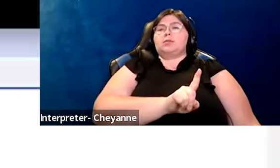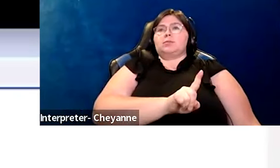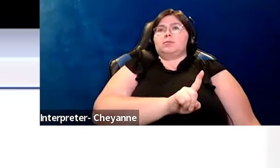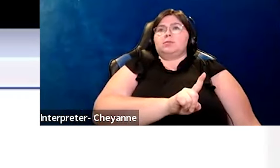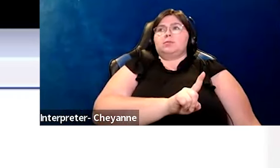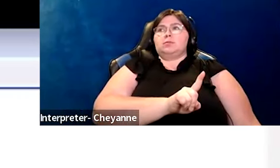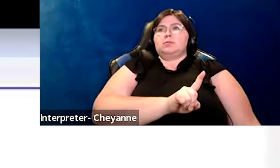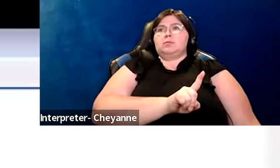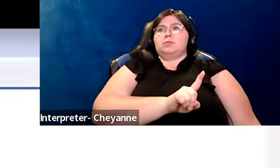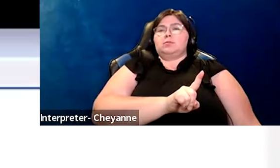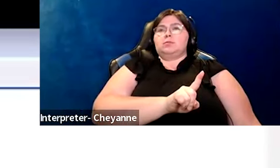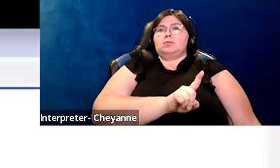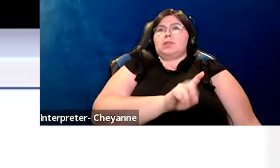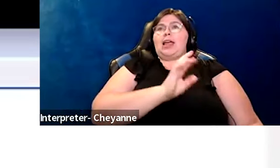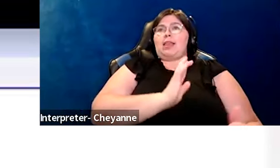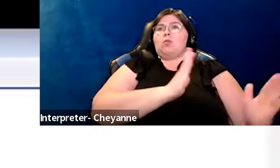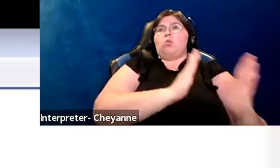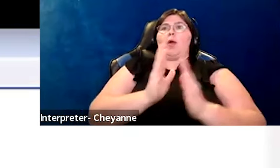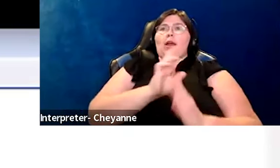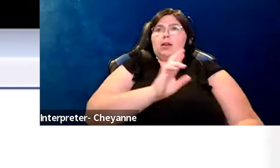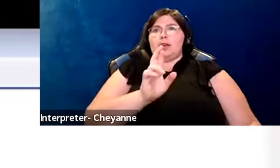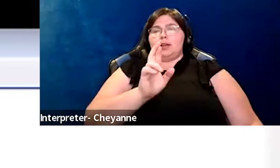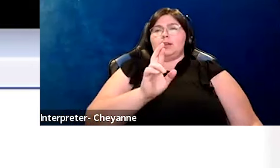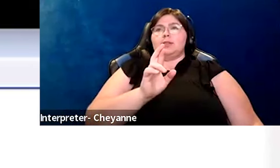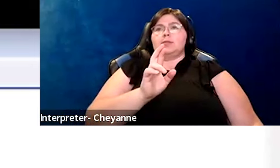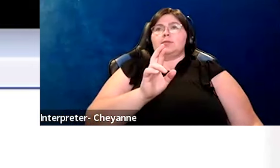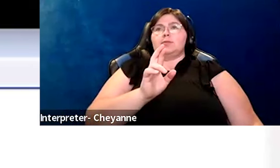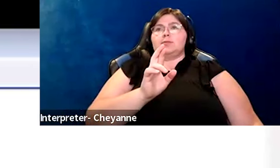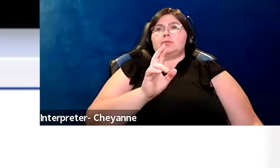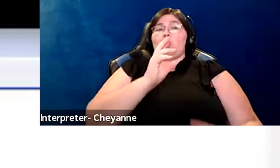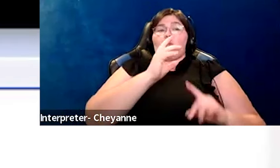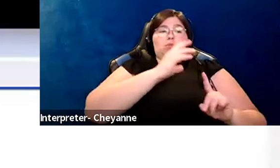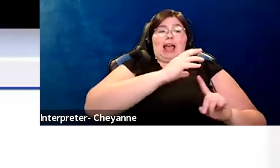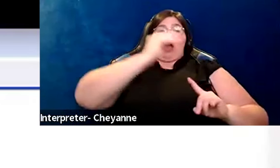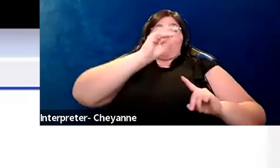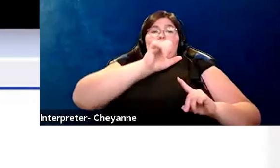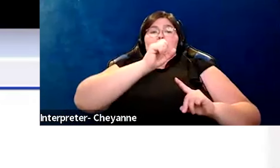And then we're going to go right. Out of subscript, is identical to.